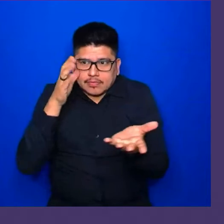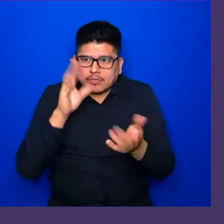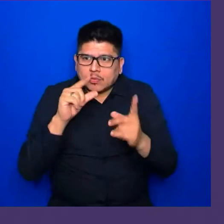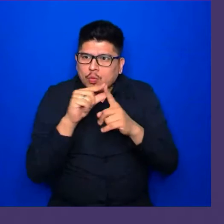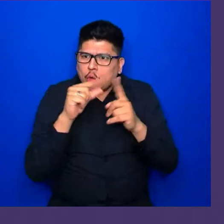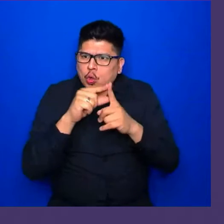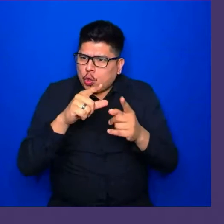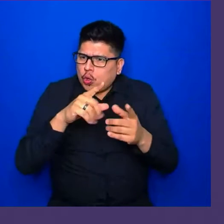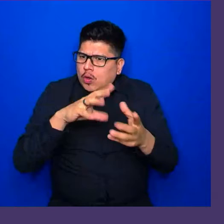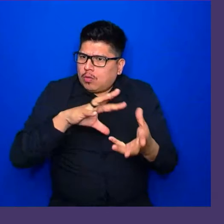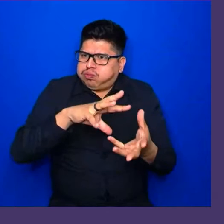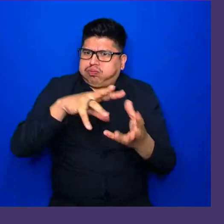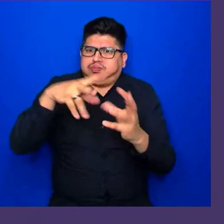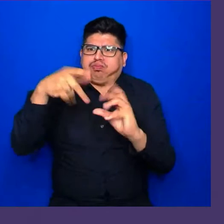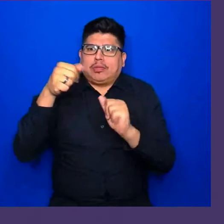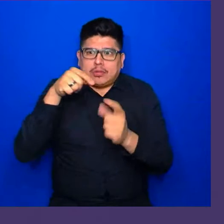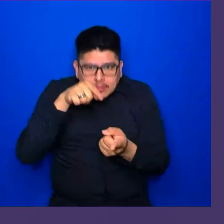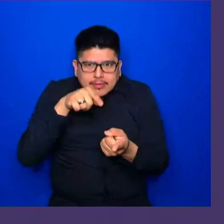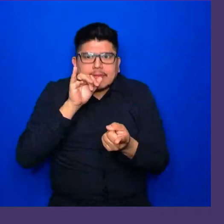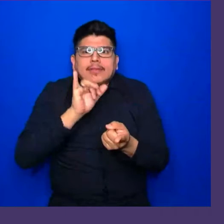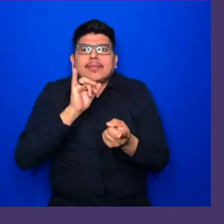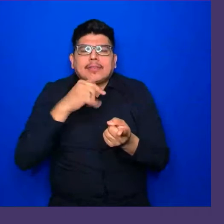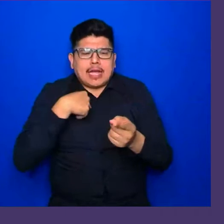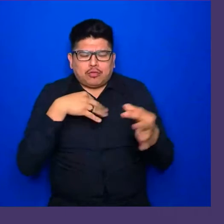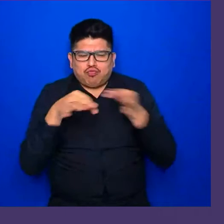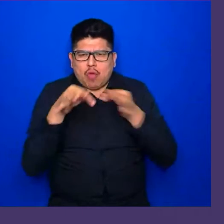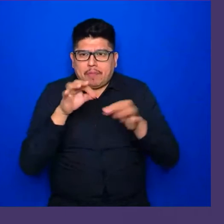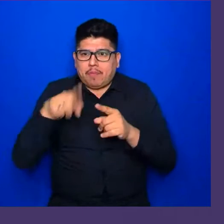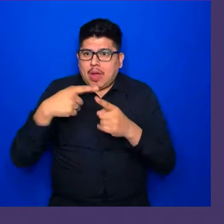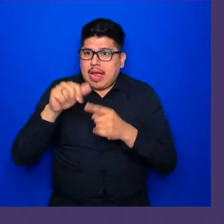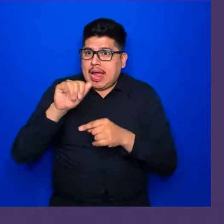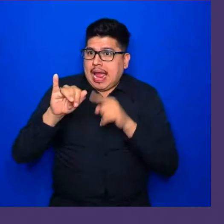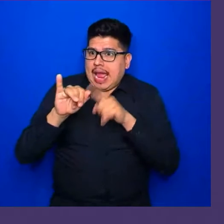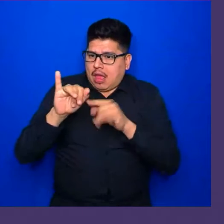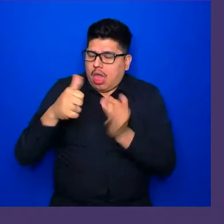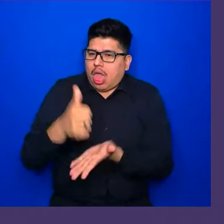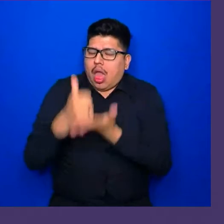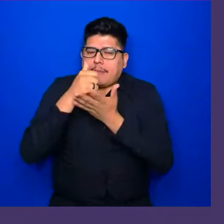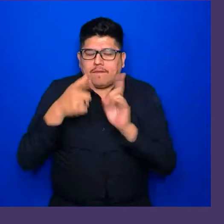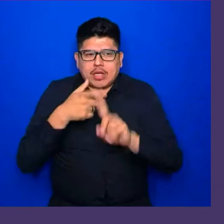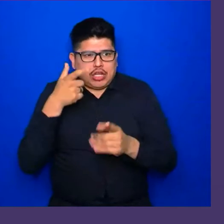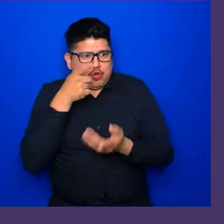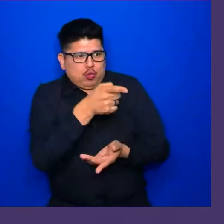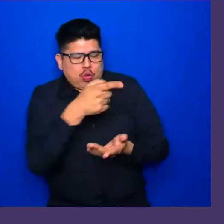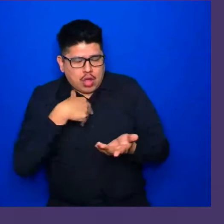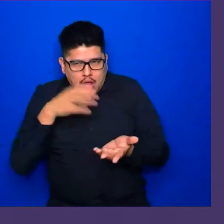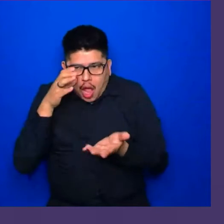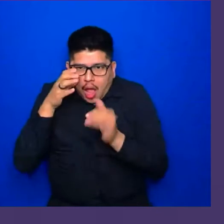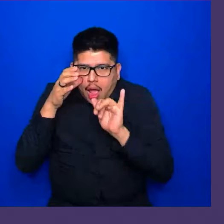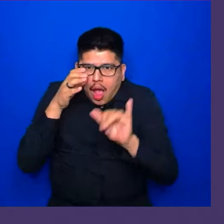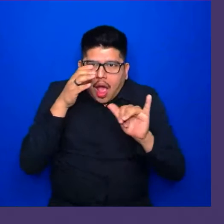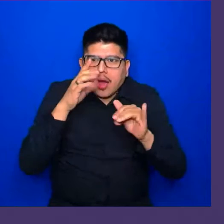It would be really helpful to hear from you a little bit about the need for government regulations and what the industry